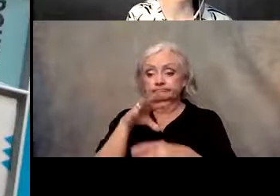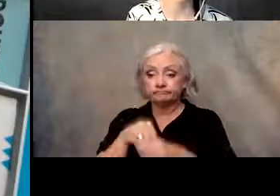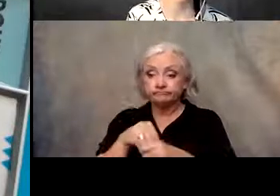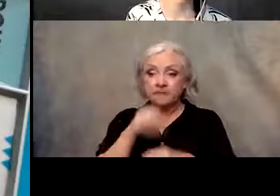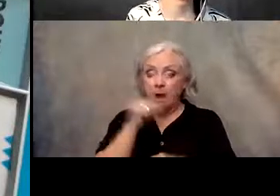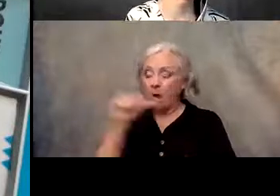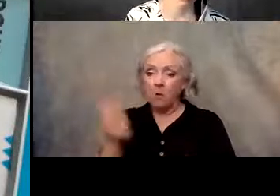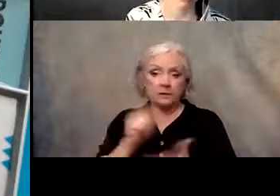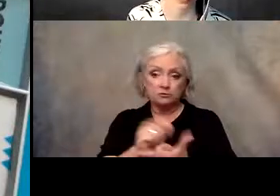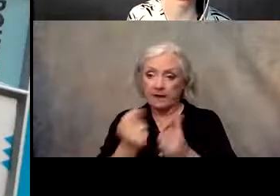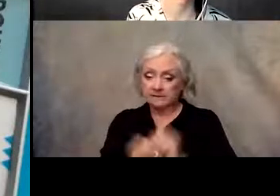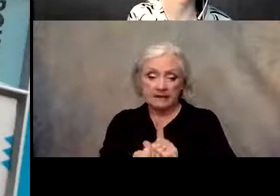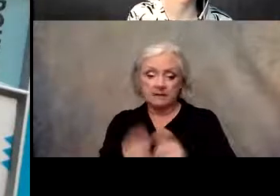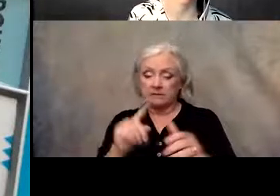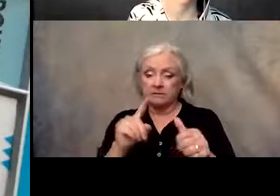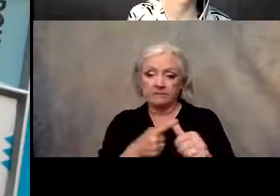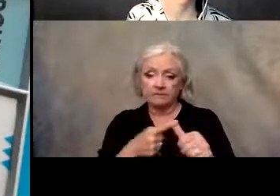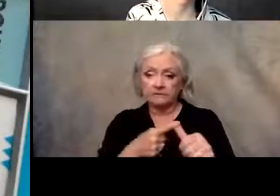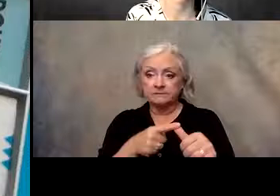the original caption file or the original transcript